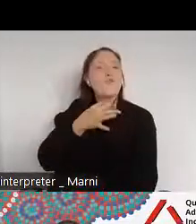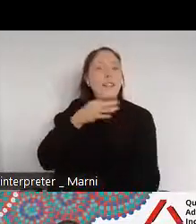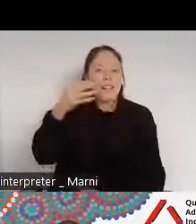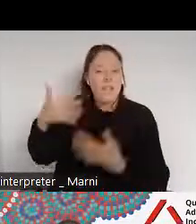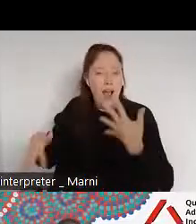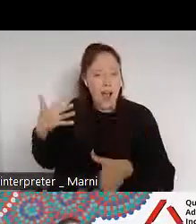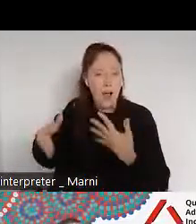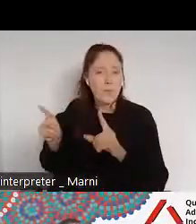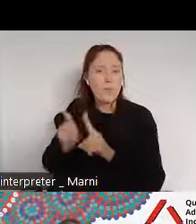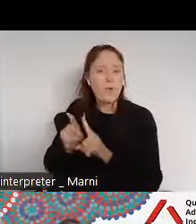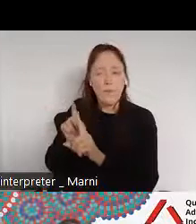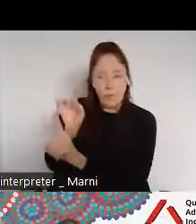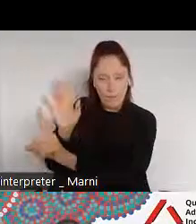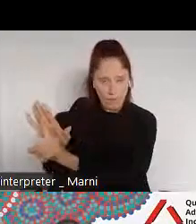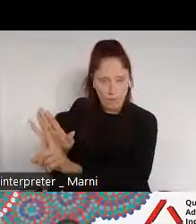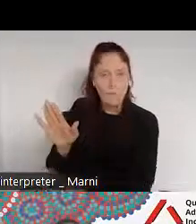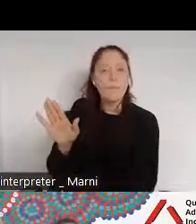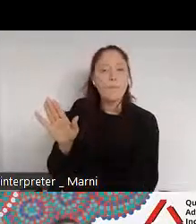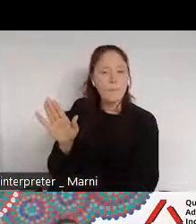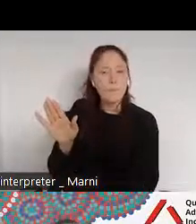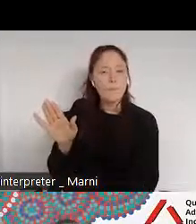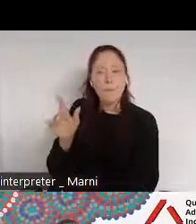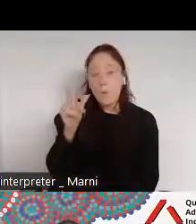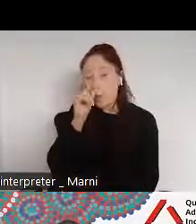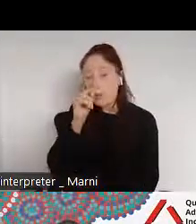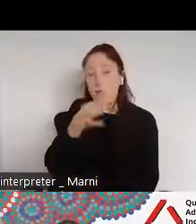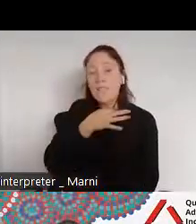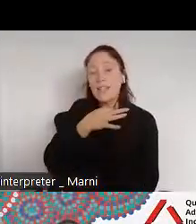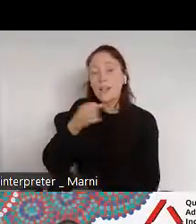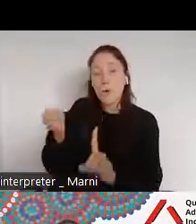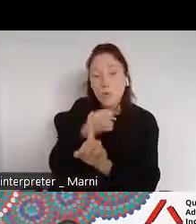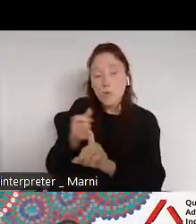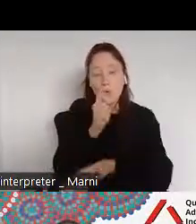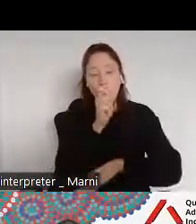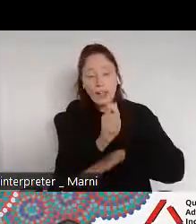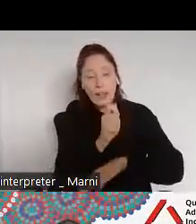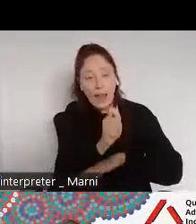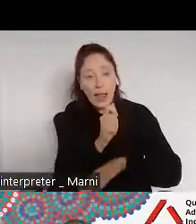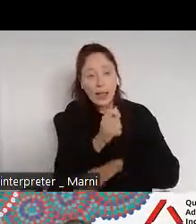including because of risk of abuse, exploitation, neglect or by self neglect by the adult.